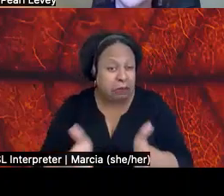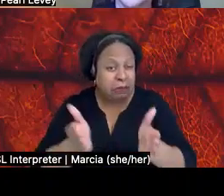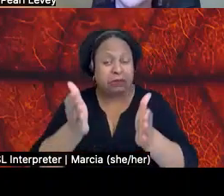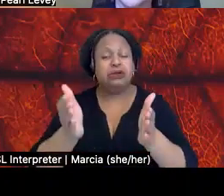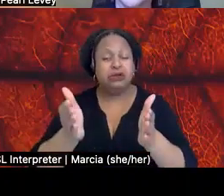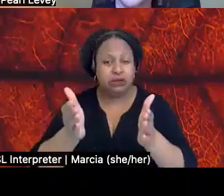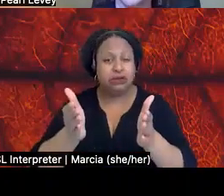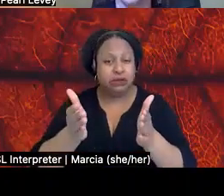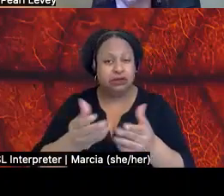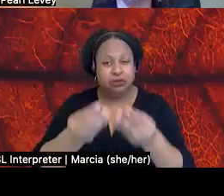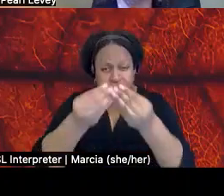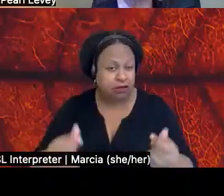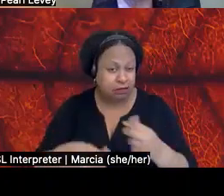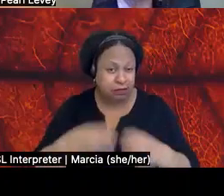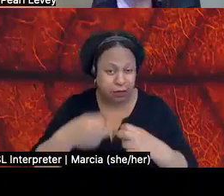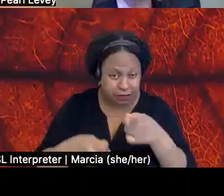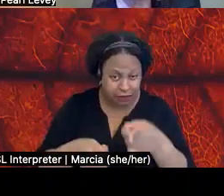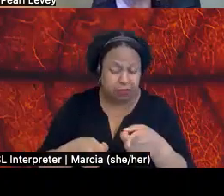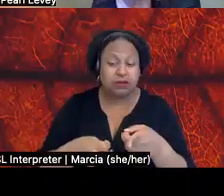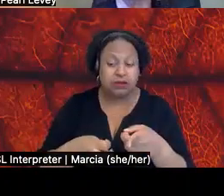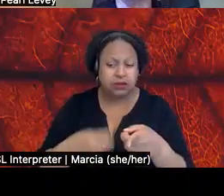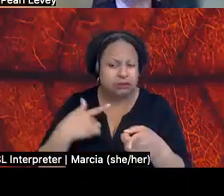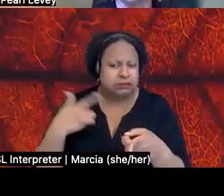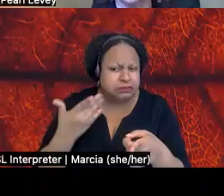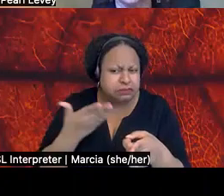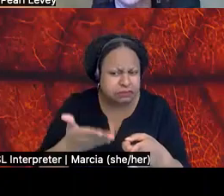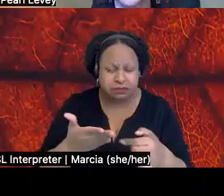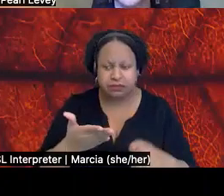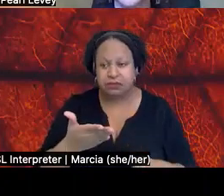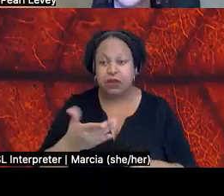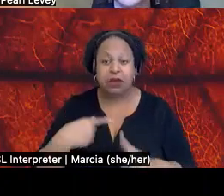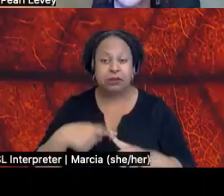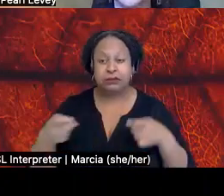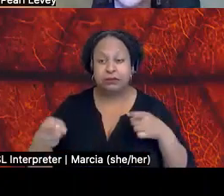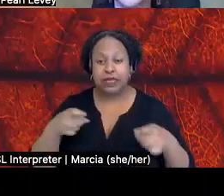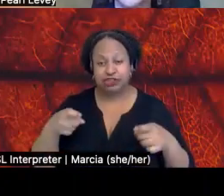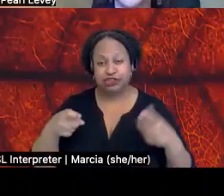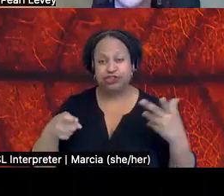And then we also had to manage the optics of this, because the site that the learner was